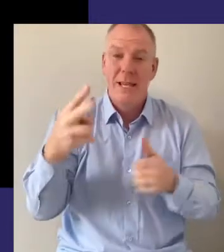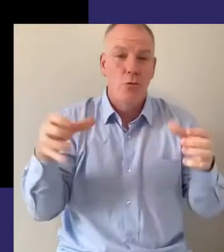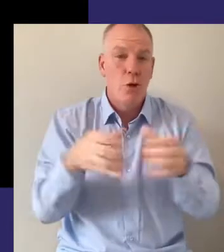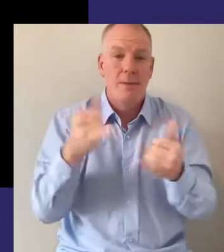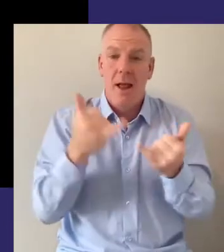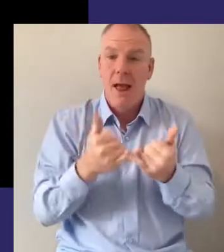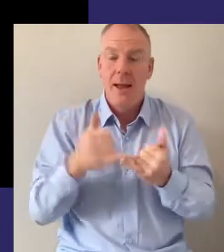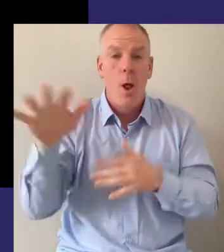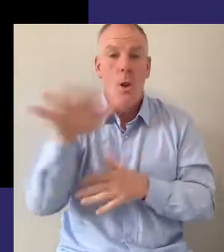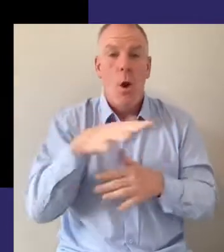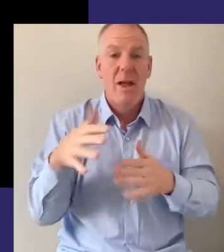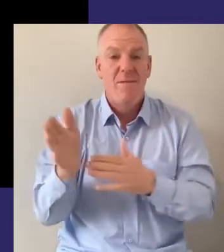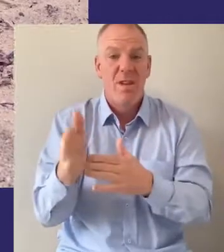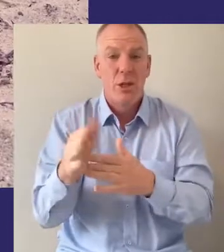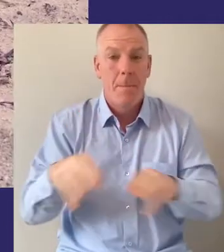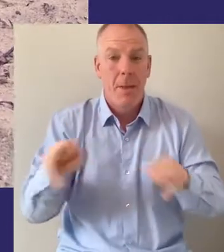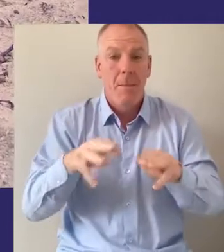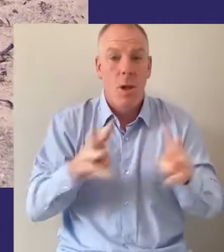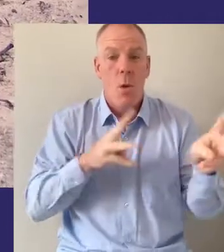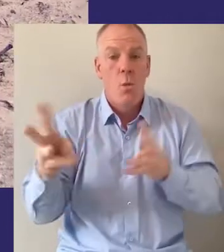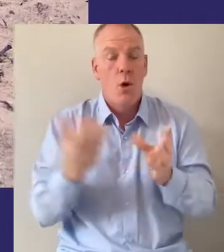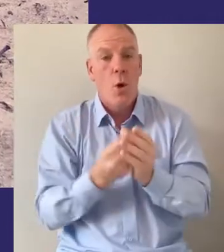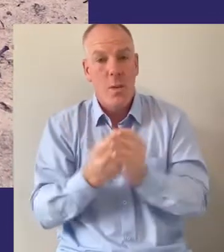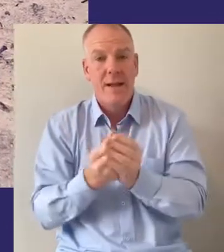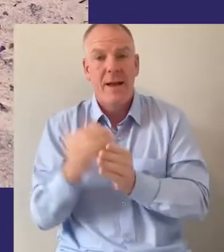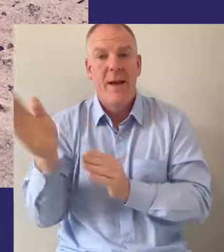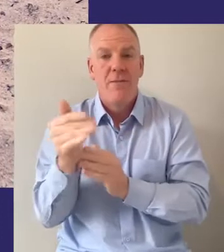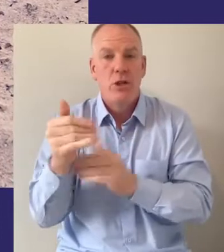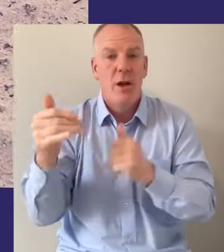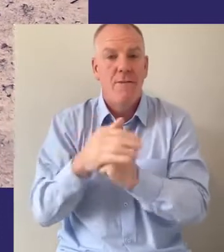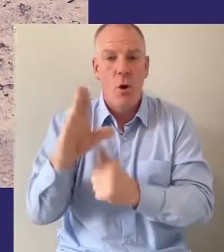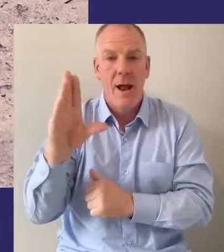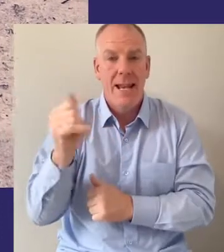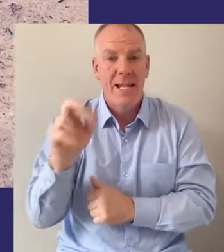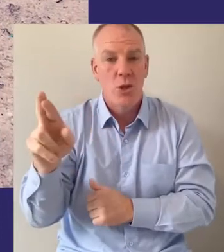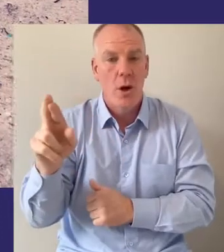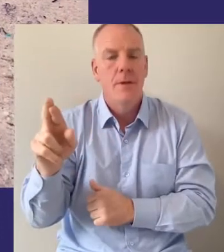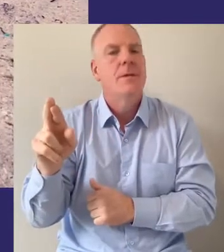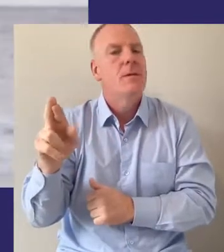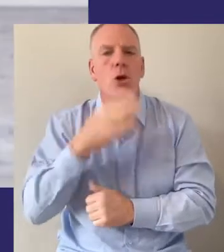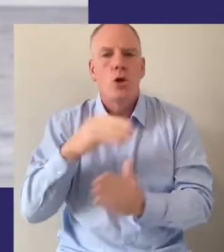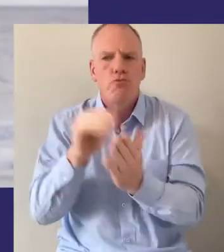our local fishers working together with Fishing for Litter to not just record, but also collect